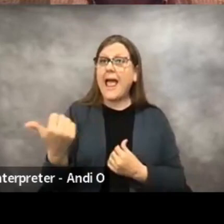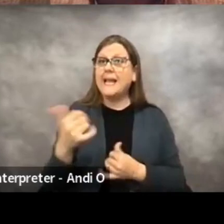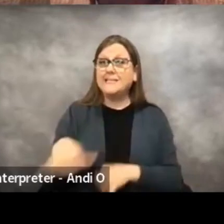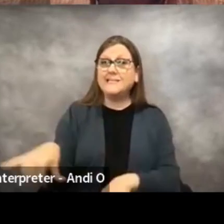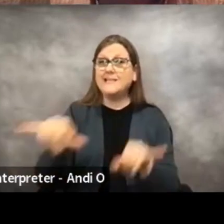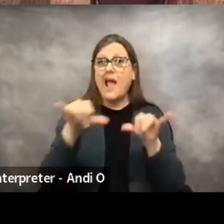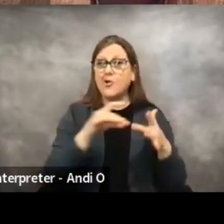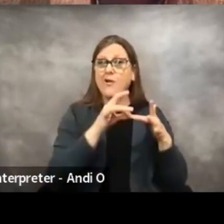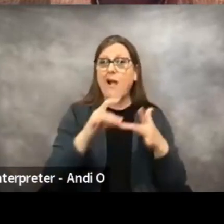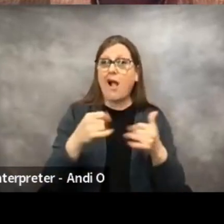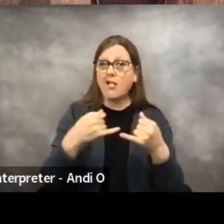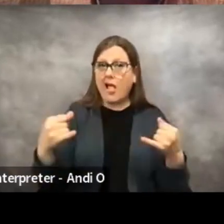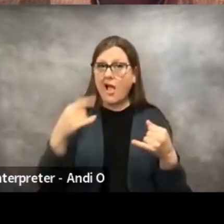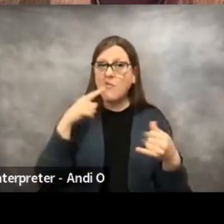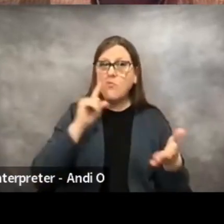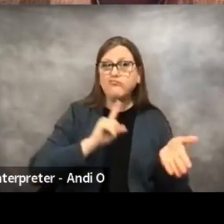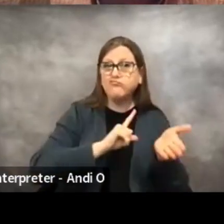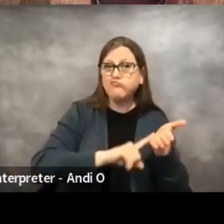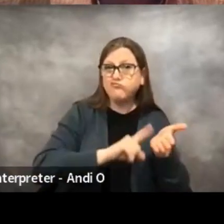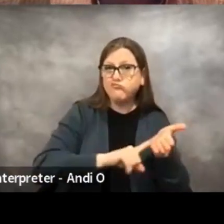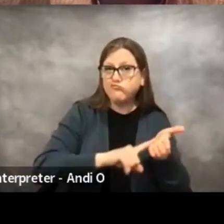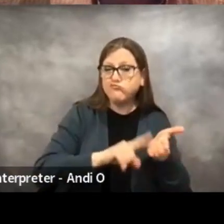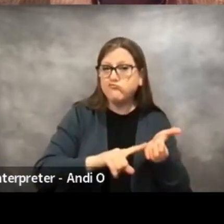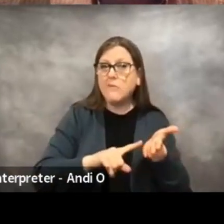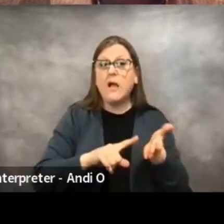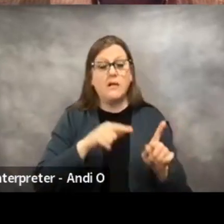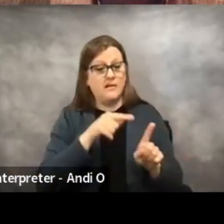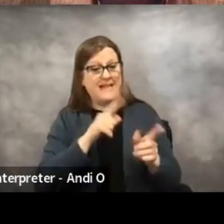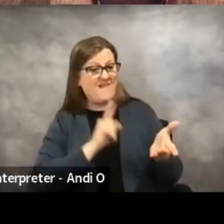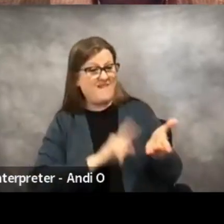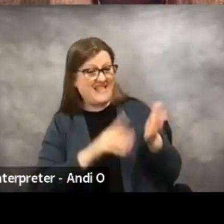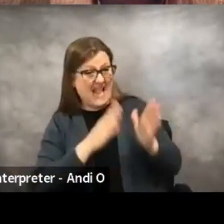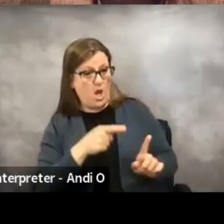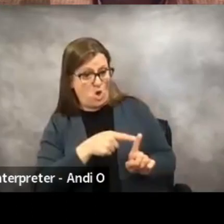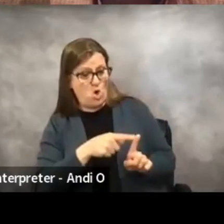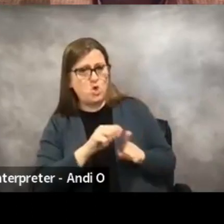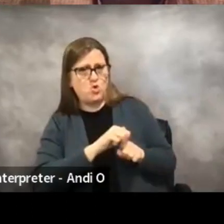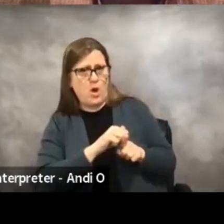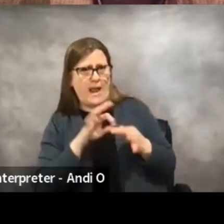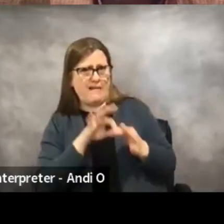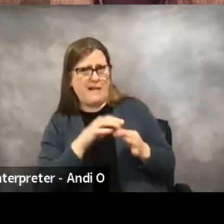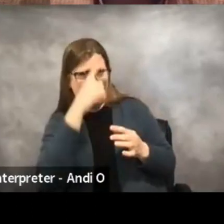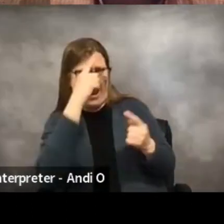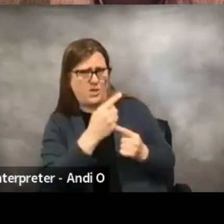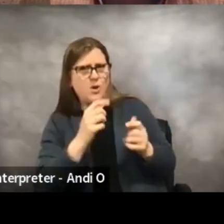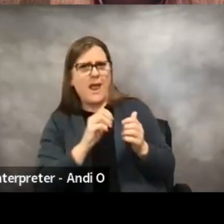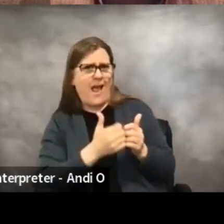these investigations? And how's the investigator trained for brain injury? And you've touched on that? Does anybody want to specifically address that